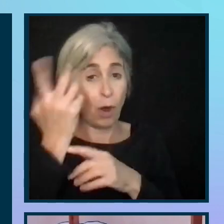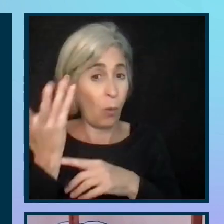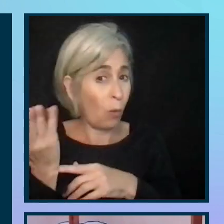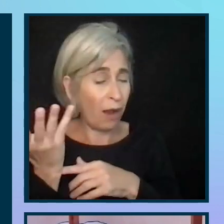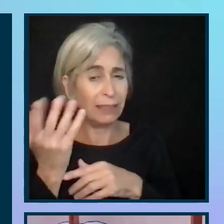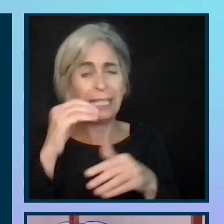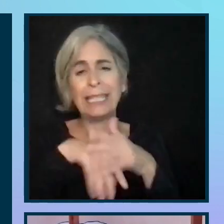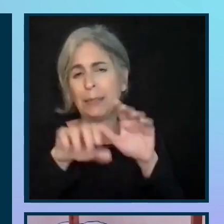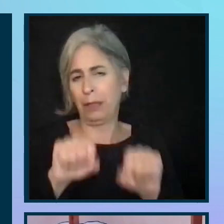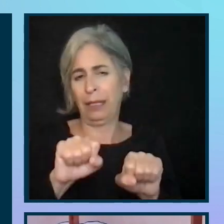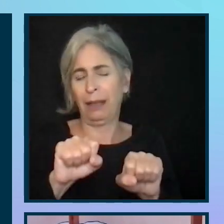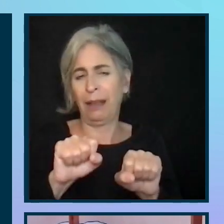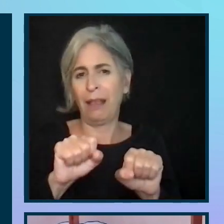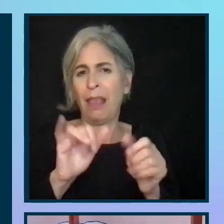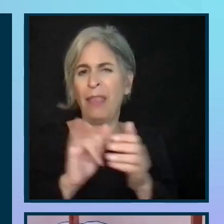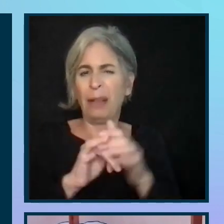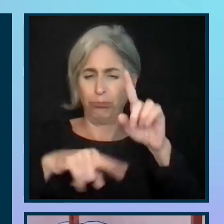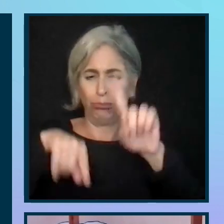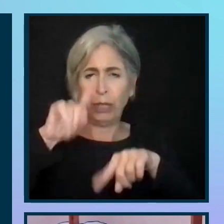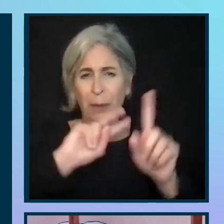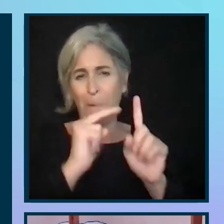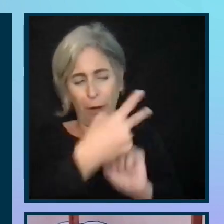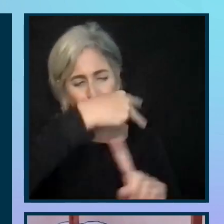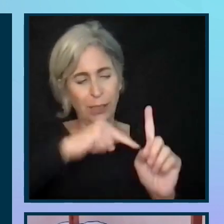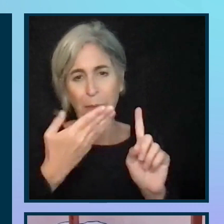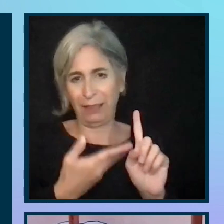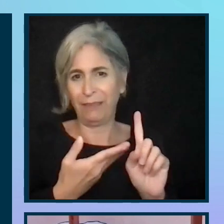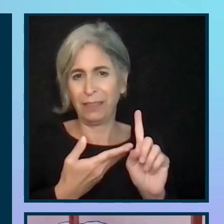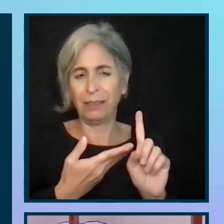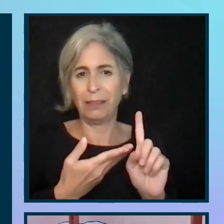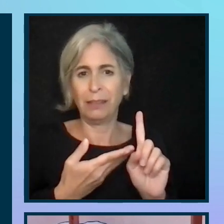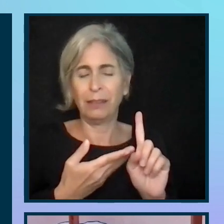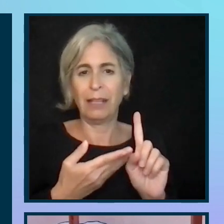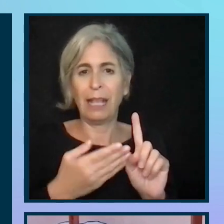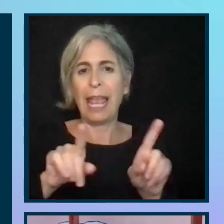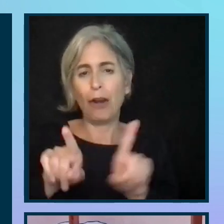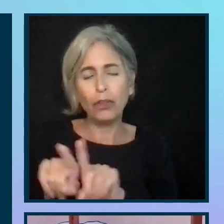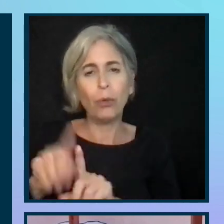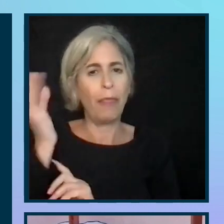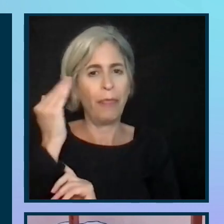that accounts for all their different perspectives and domains of knowledge, right? So very powerful,